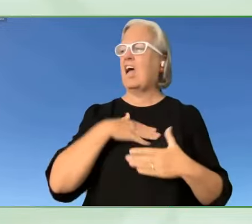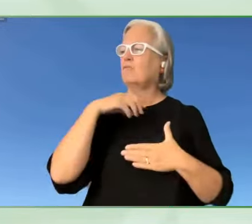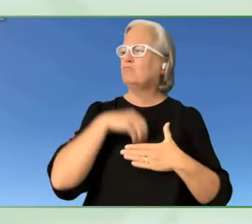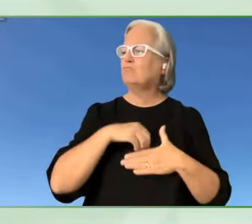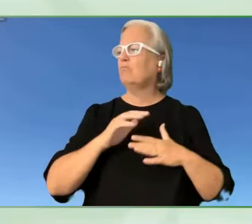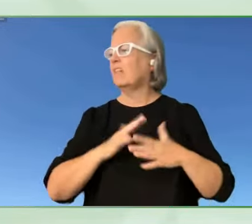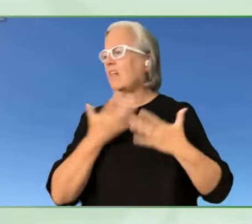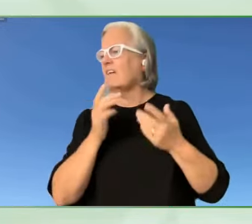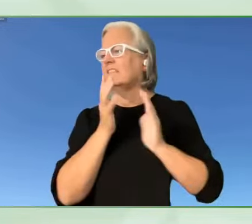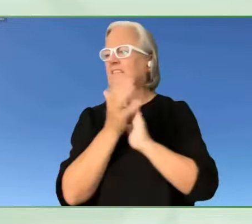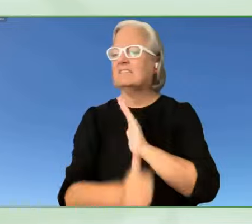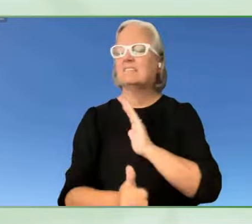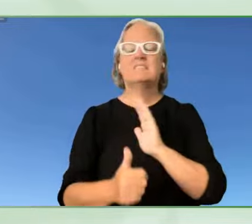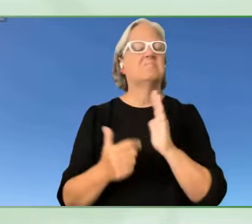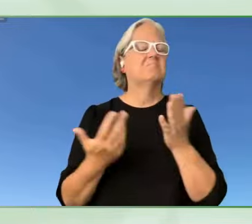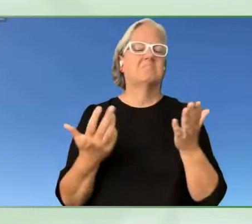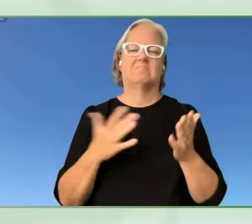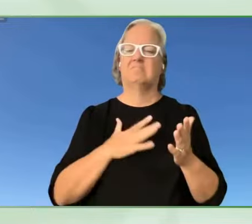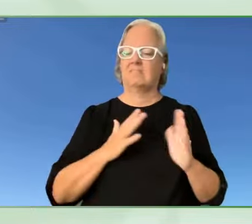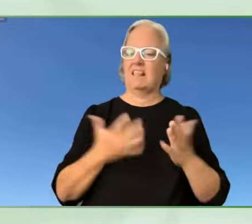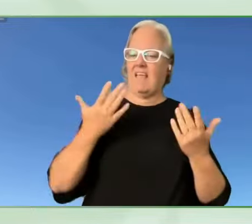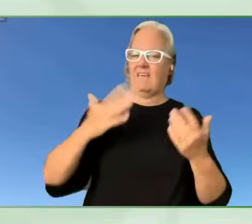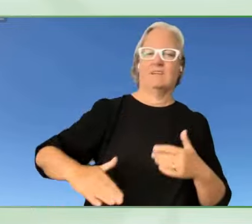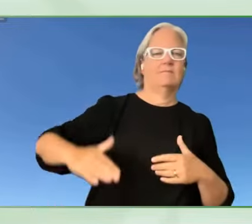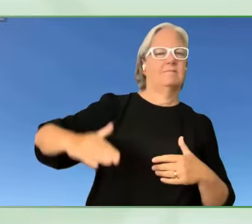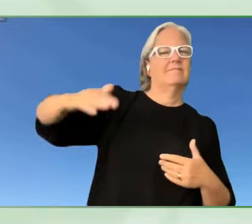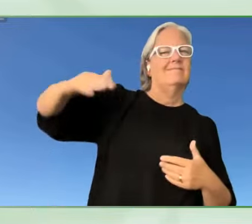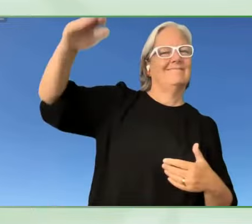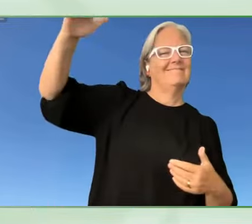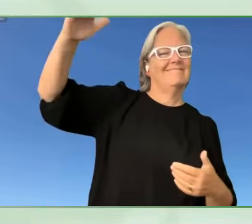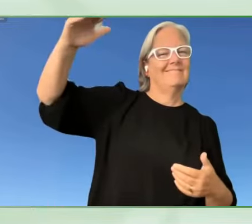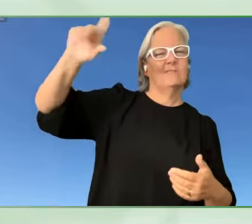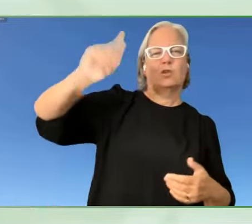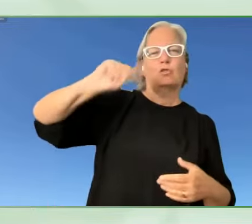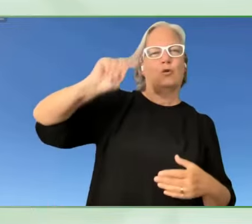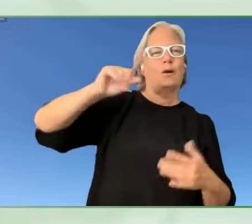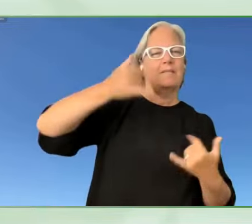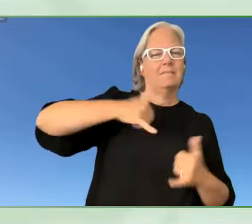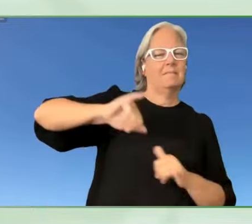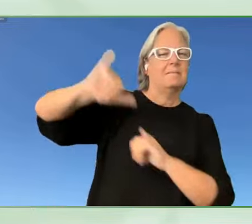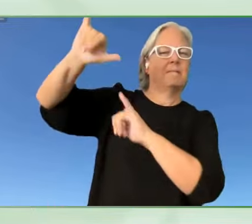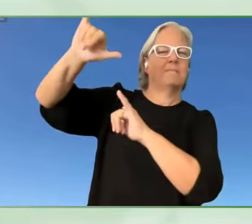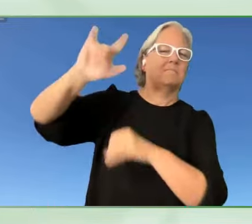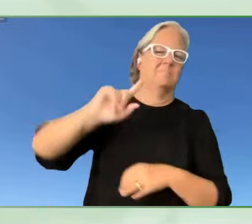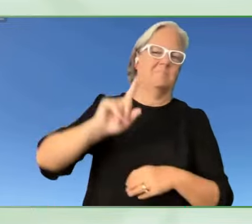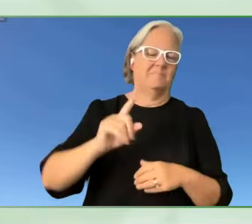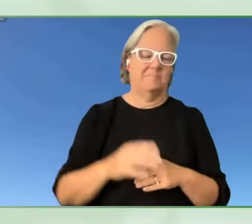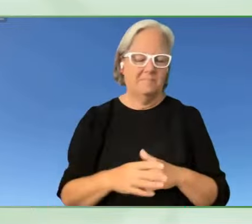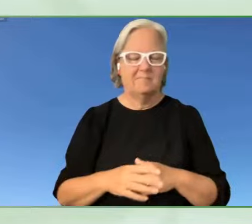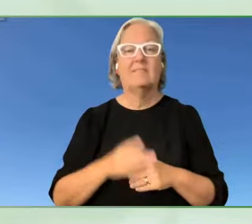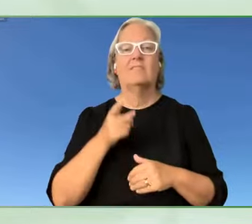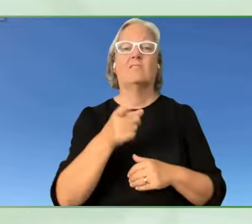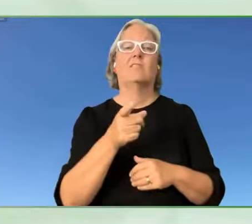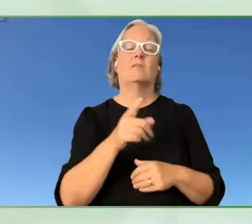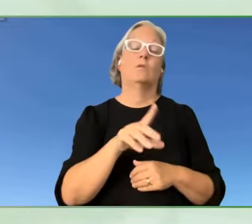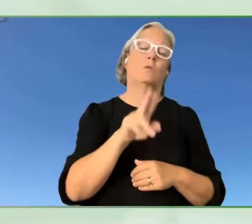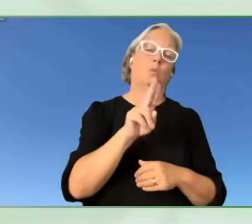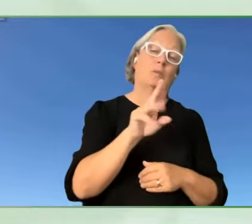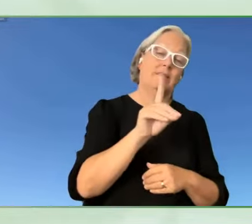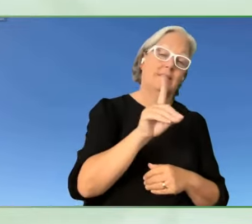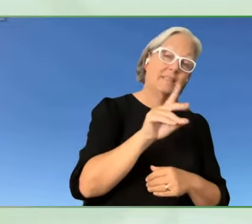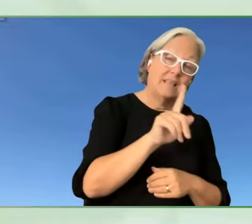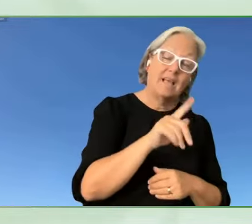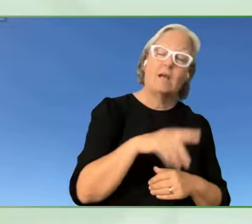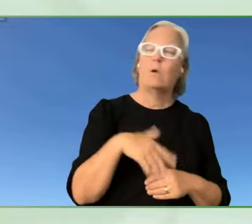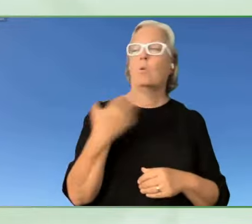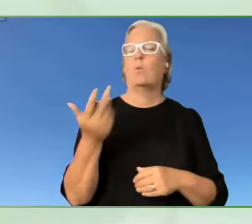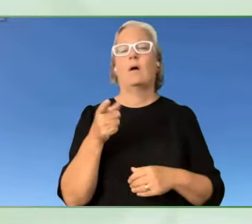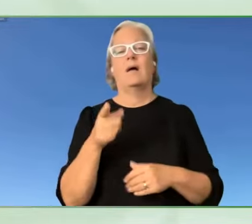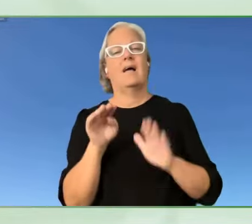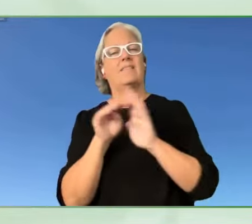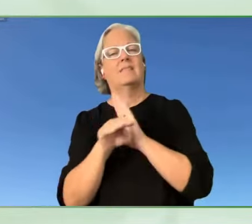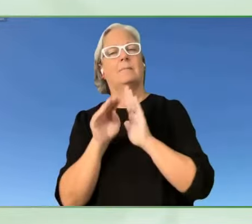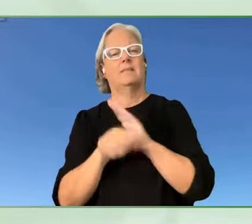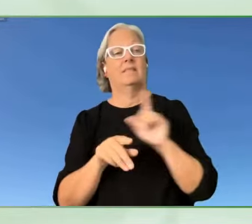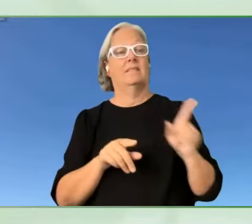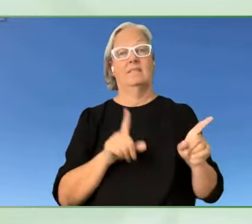One thing is using UDL in teaching children and young people but also teaching the teachers,